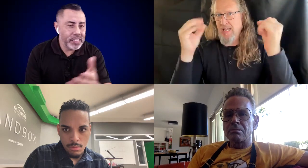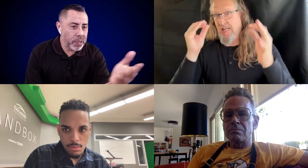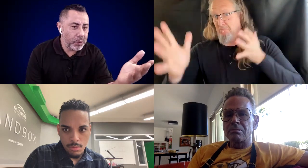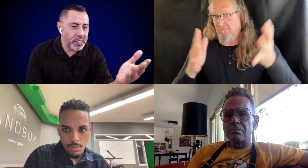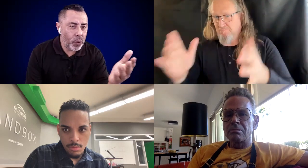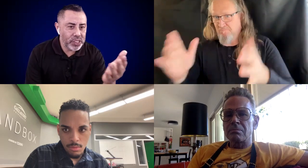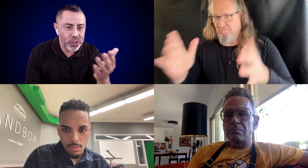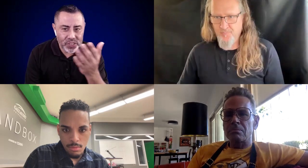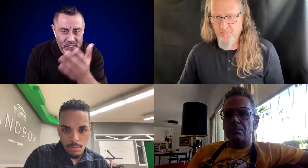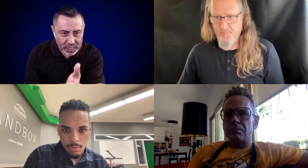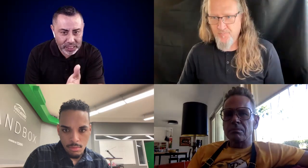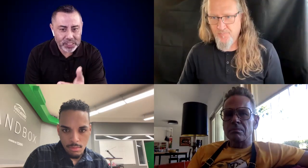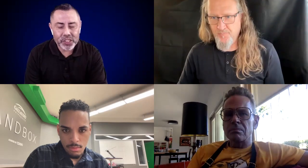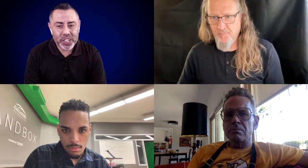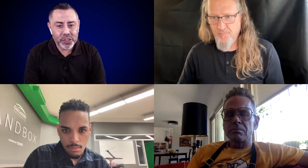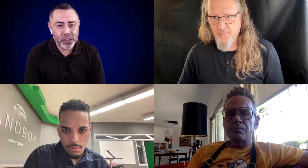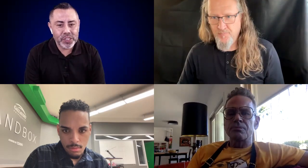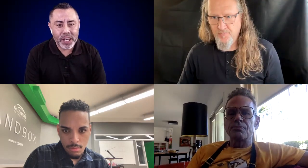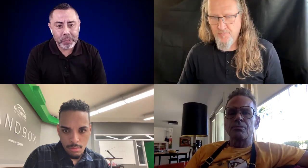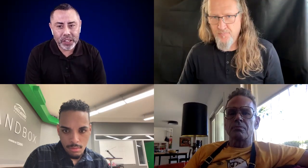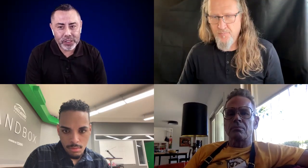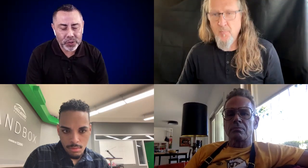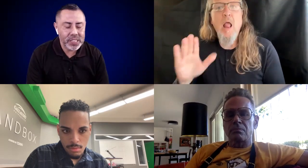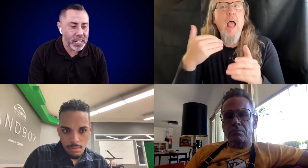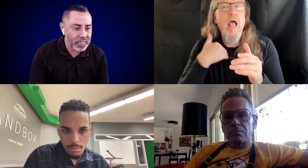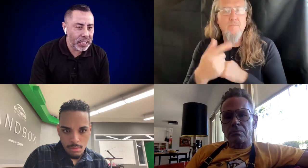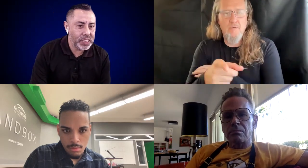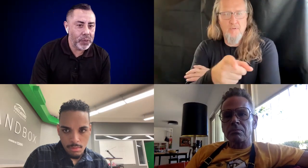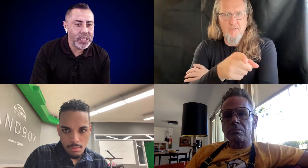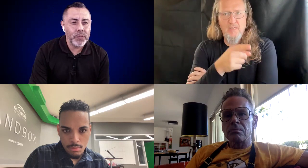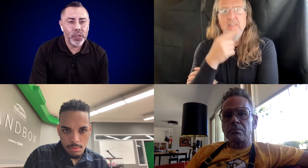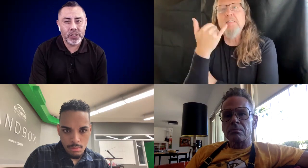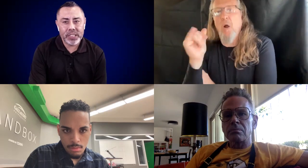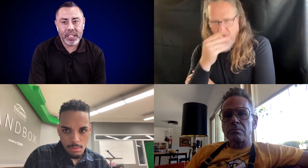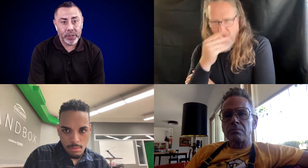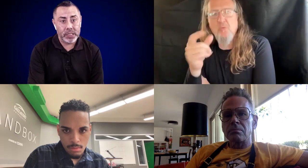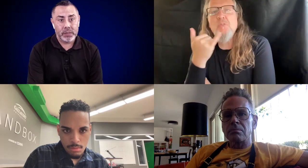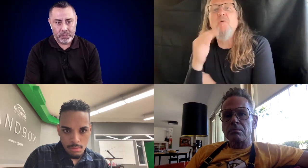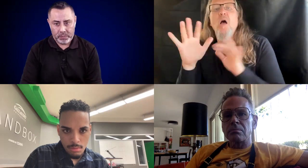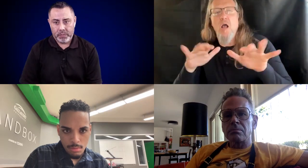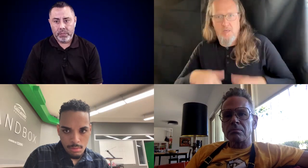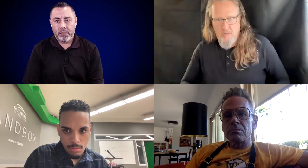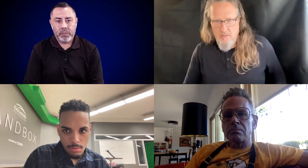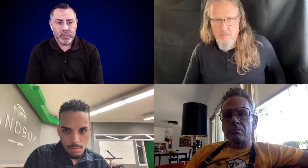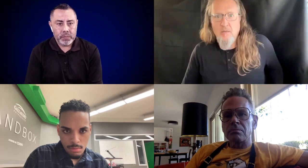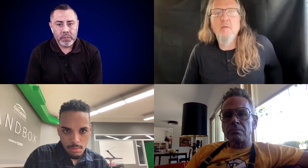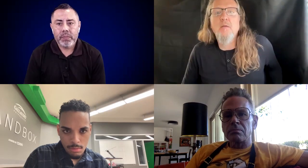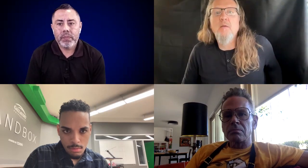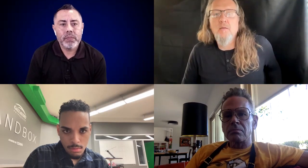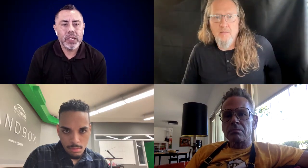The sign language, and I want to see if you can understand. Here it is